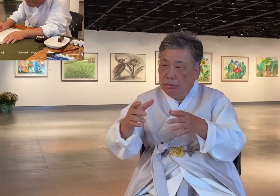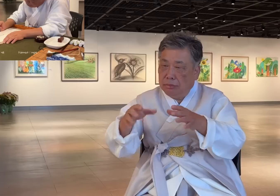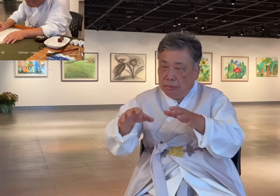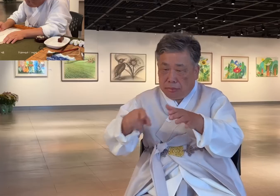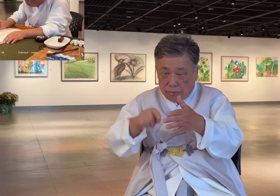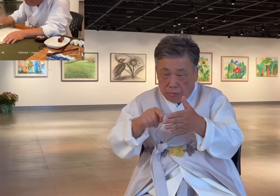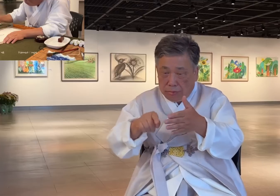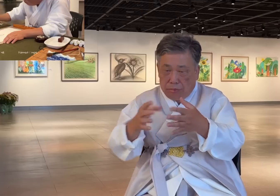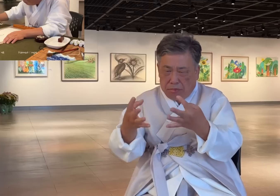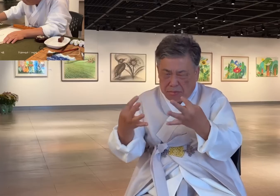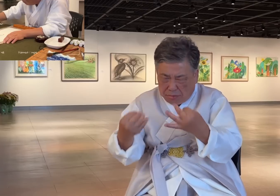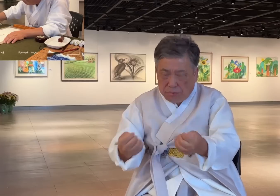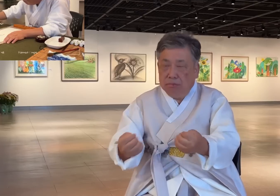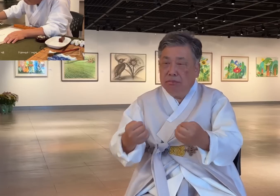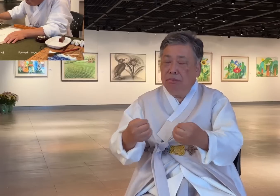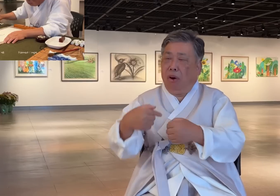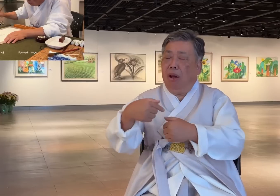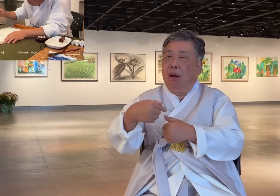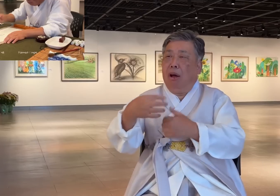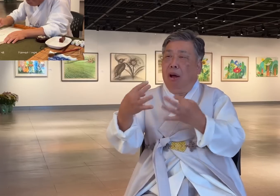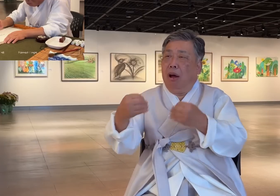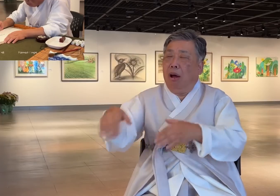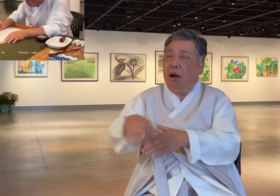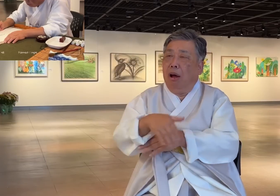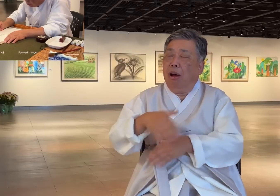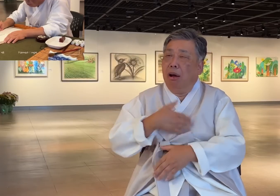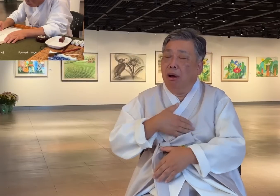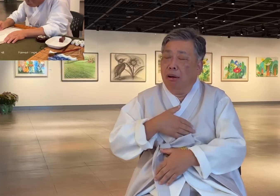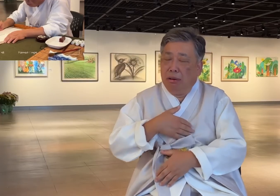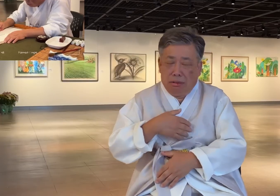He said I had to travel around a lot and draw.